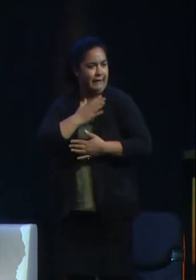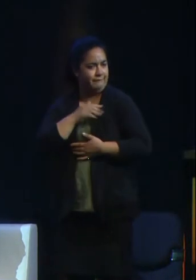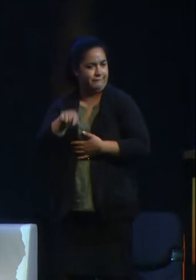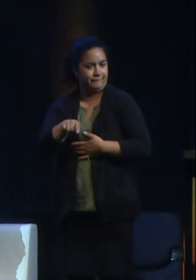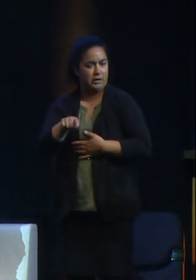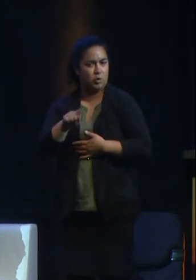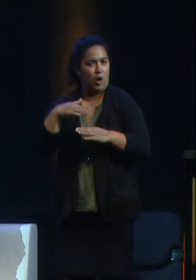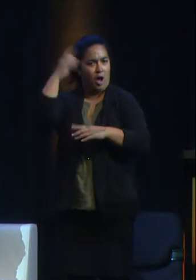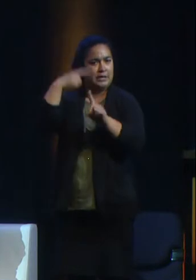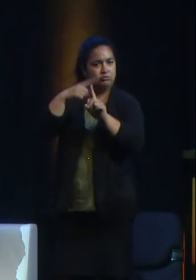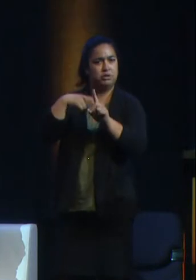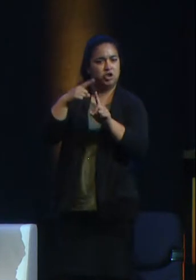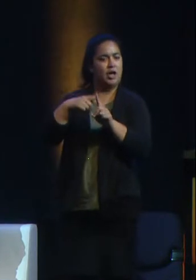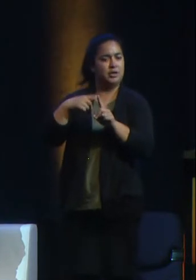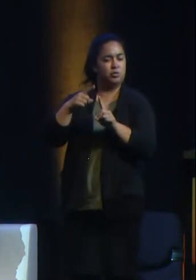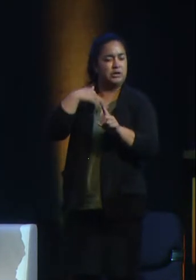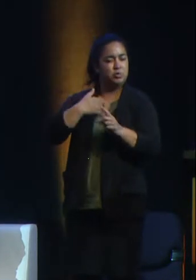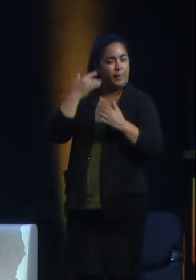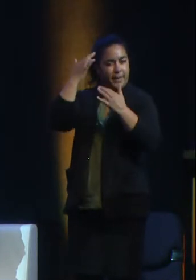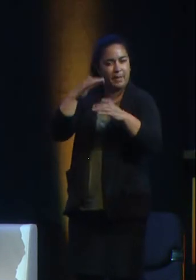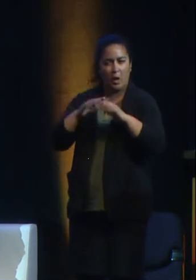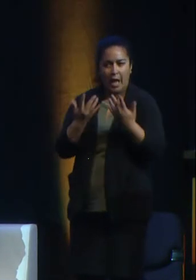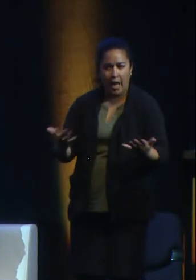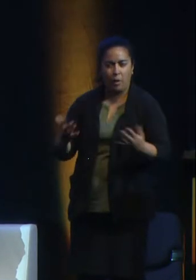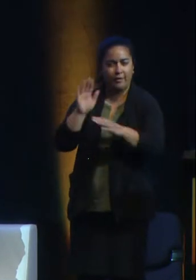really got to think about you know how we can do this in the future we're going to try